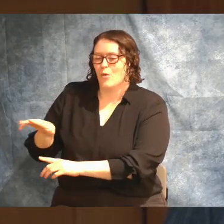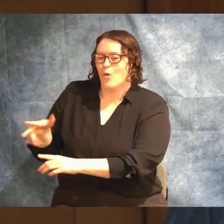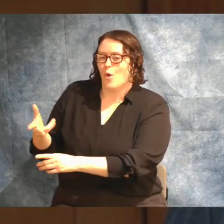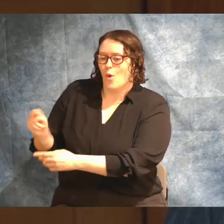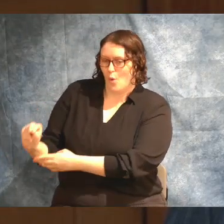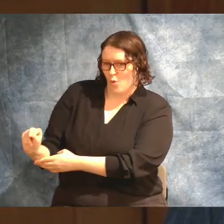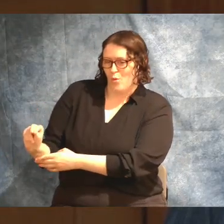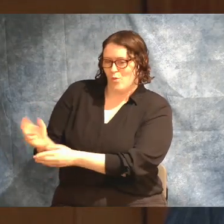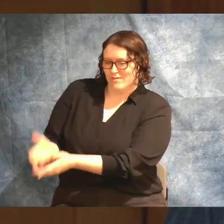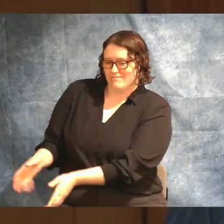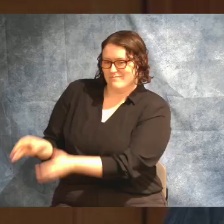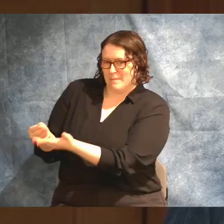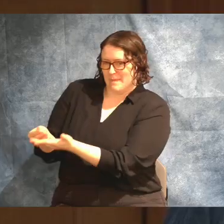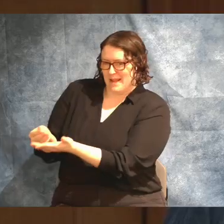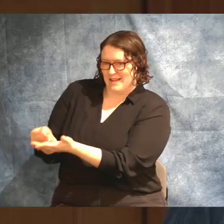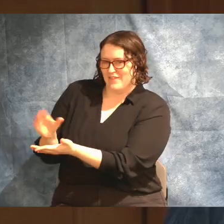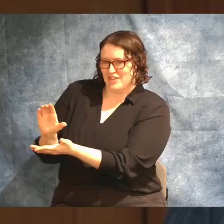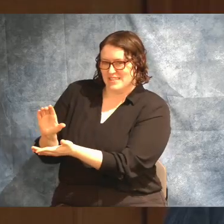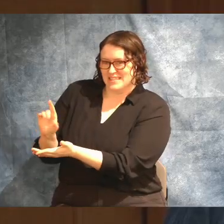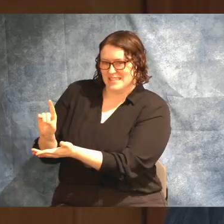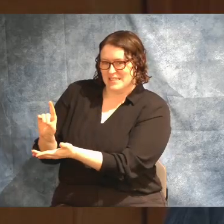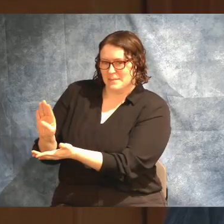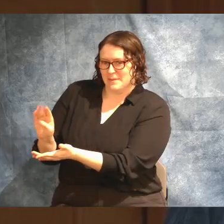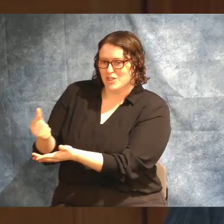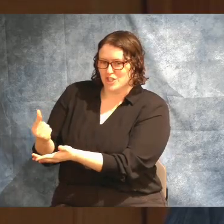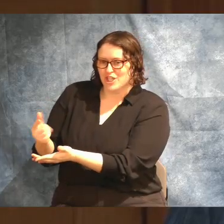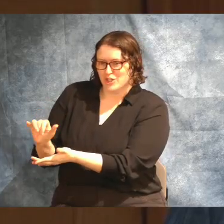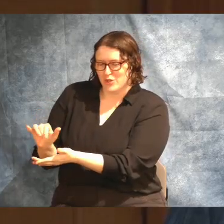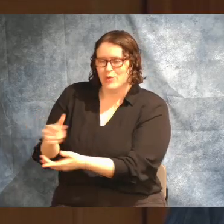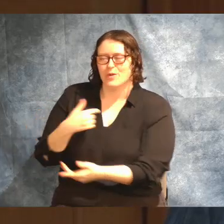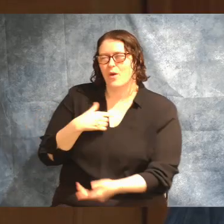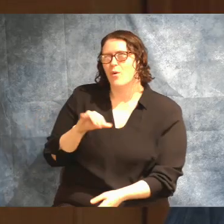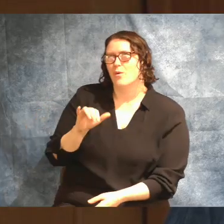that's helpful. Okay. Yeah, I just as you know, we talked to individuals out in these other